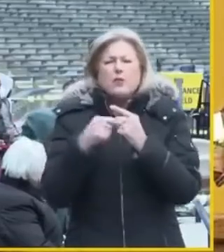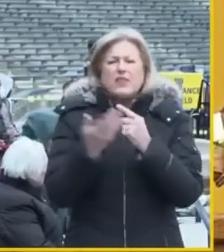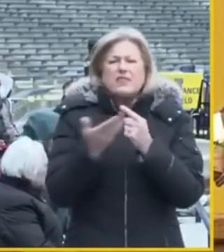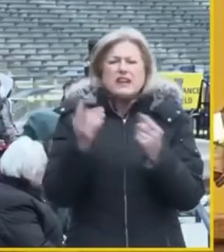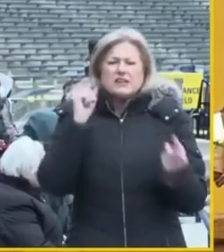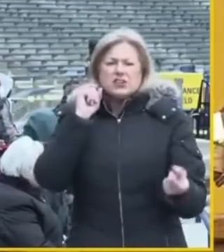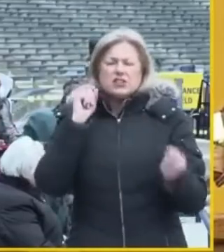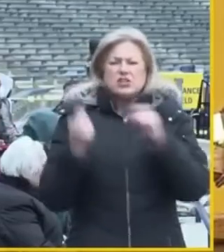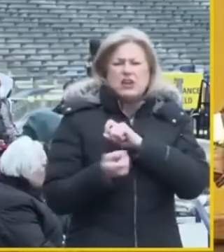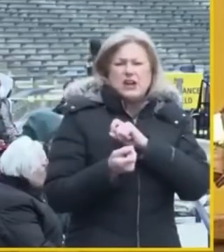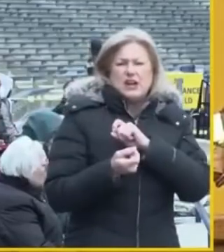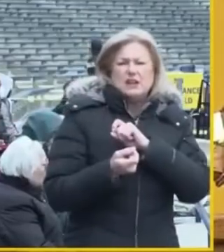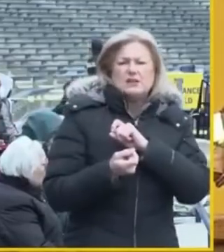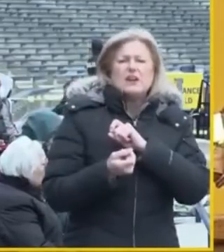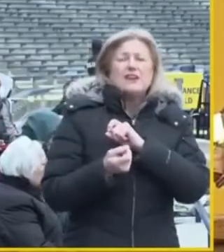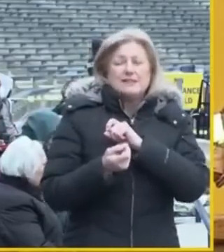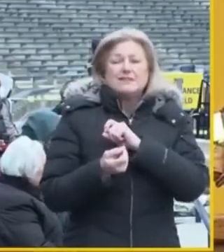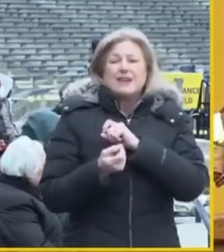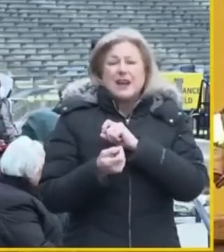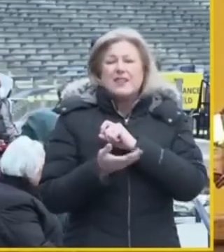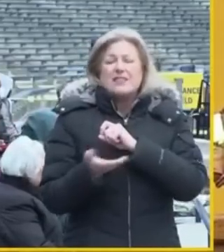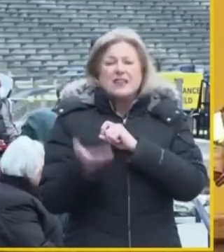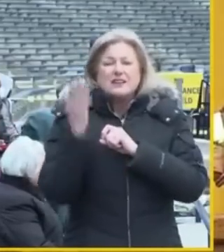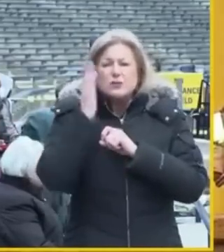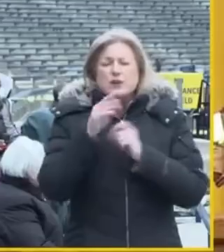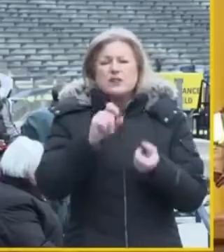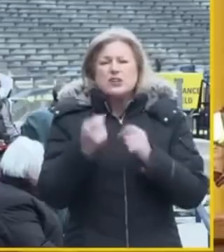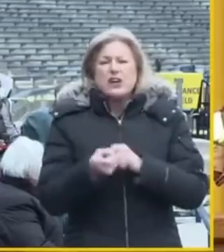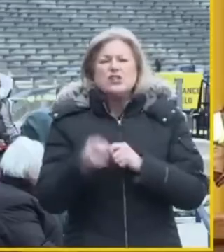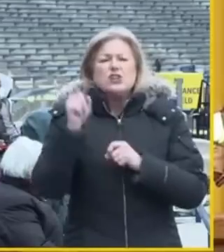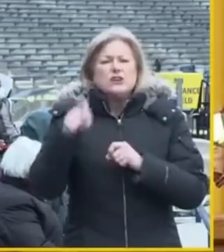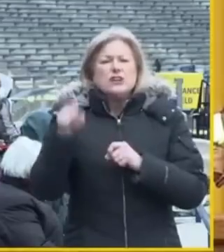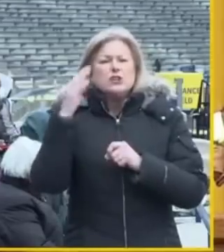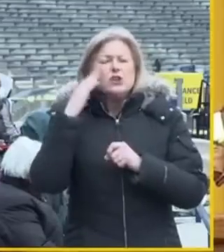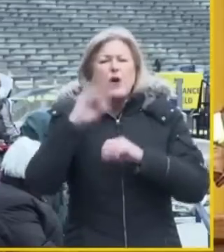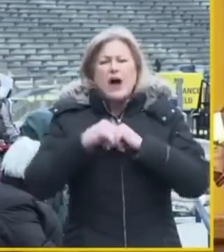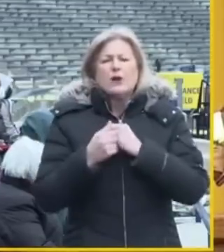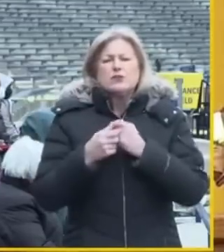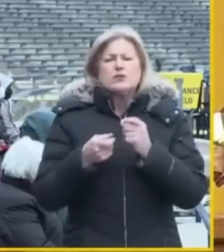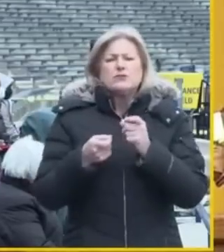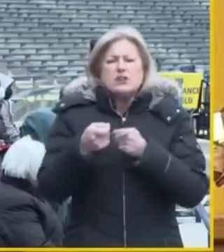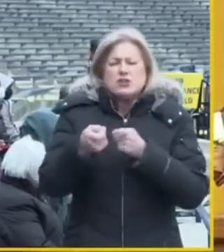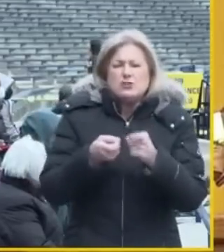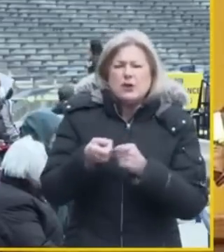and you have to know how to handle the waves. Most important, you have to believe that you can have